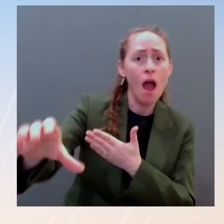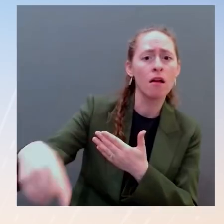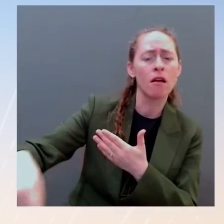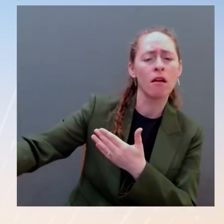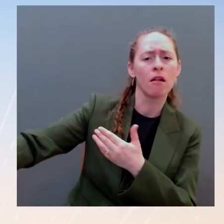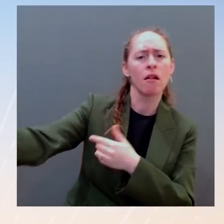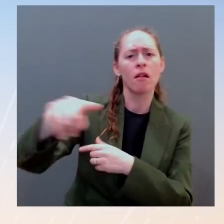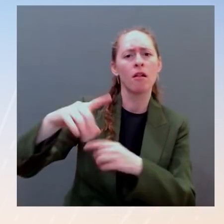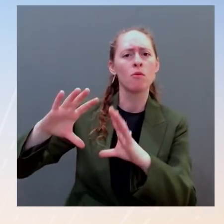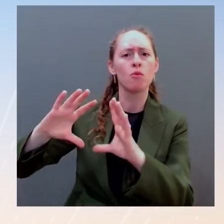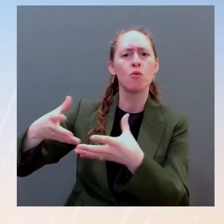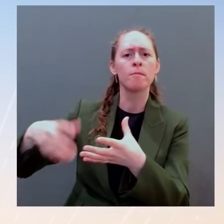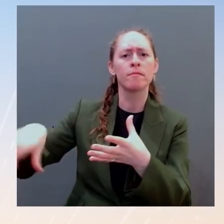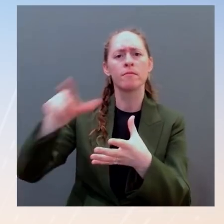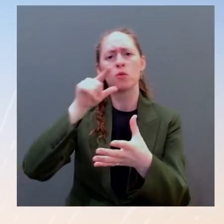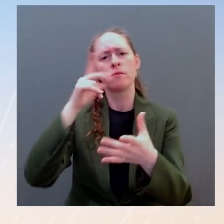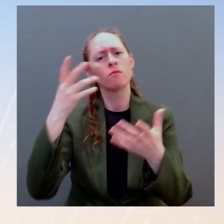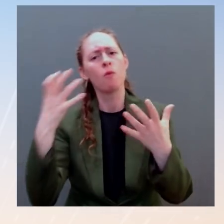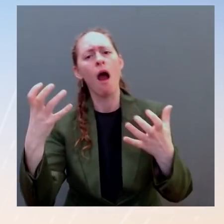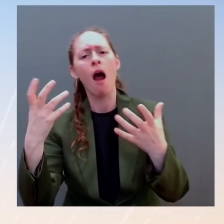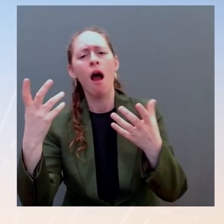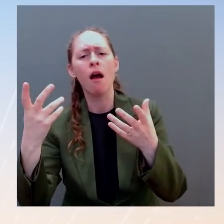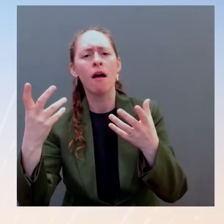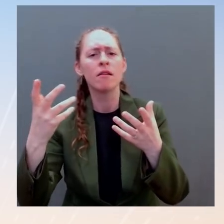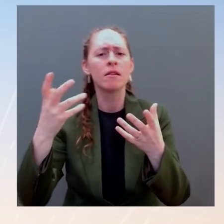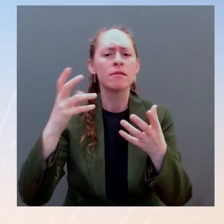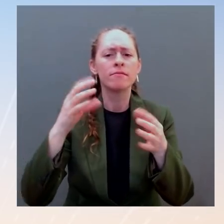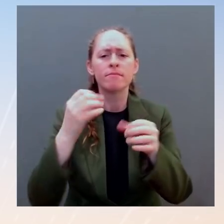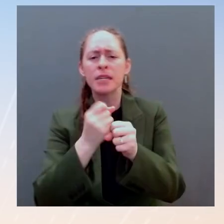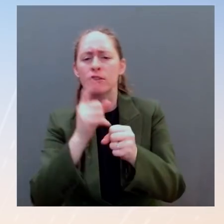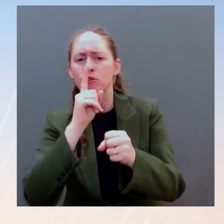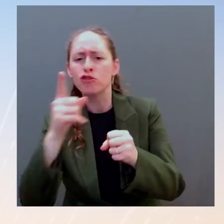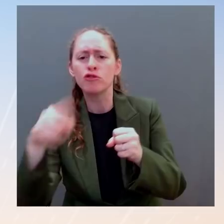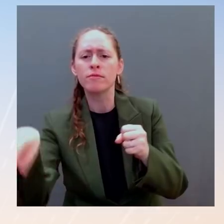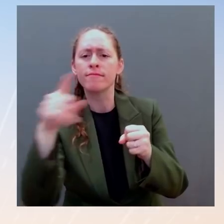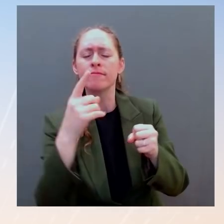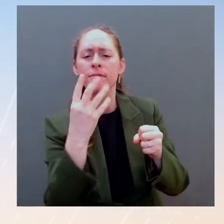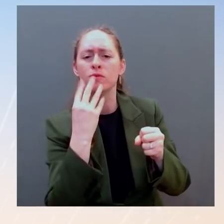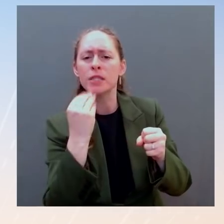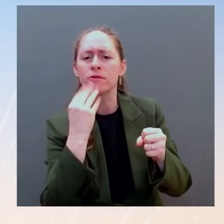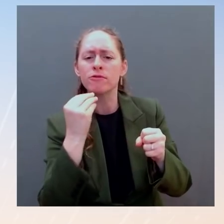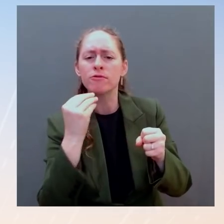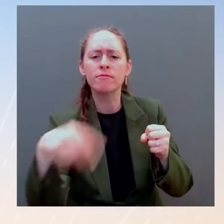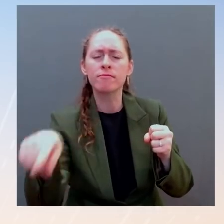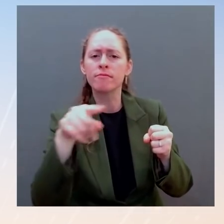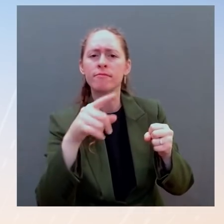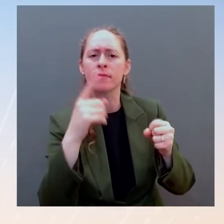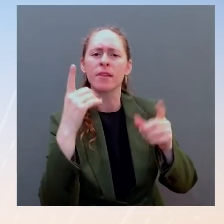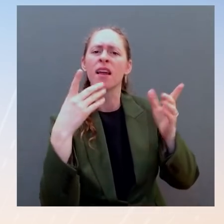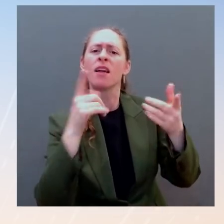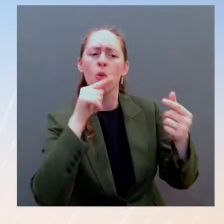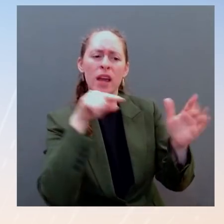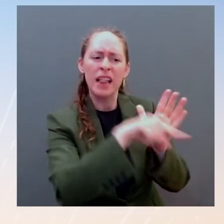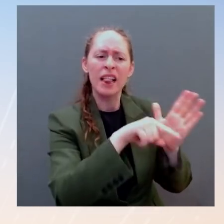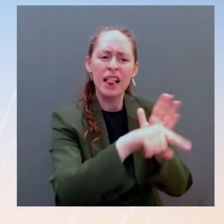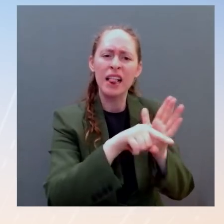and noted also our call to the Prime Minister. Go ahead. >> The Press: Thank you. The Press: Jen, a point of clarification on the aid that the U.S. has already allocated to Ukraine.